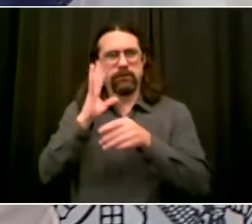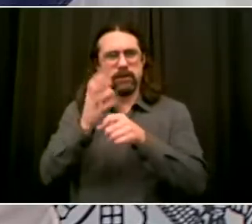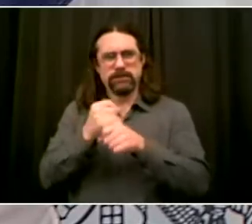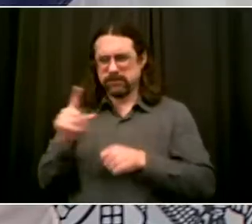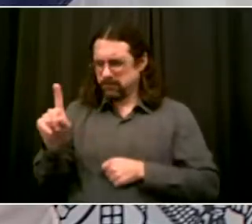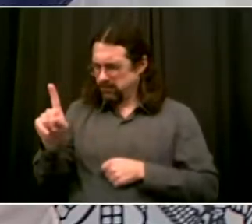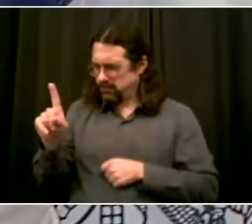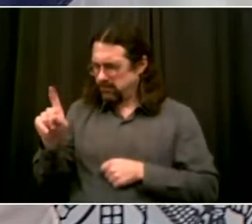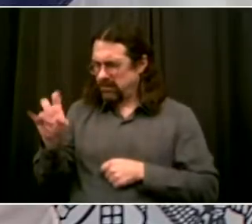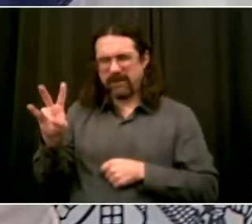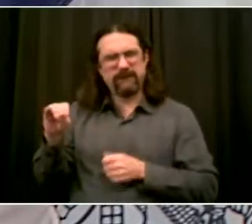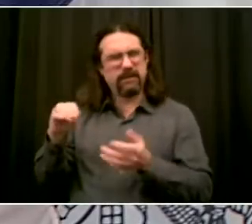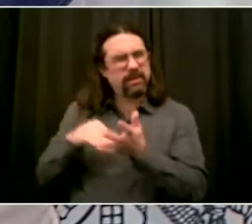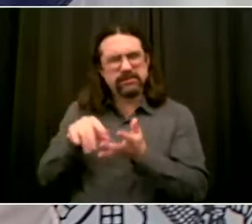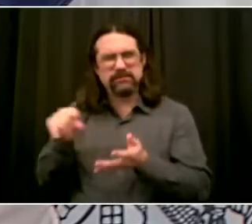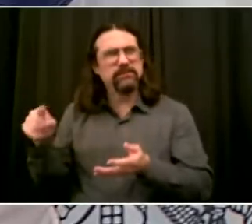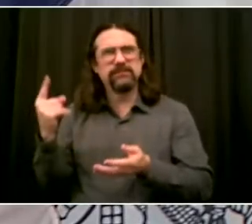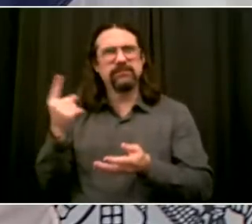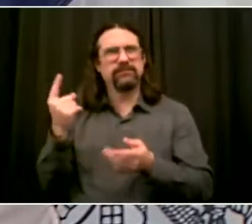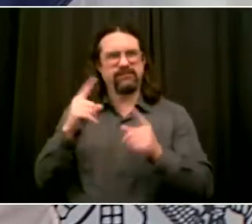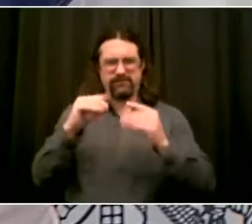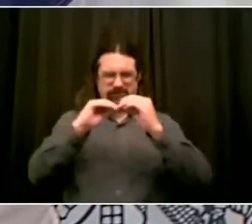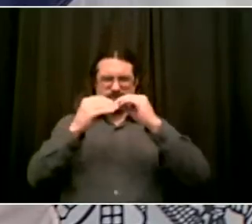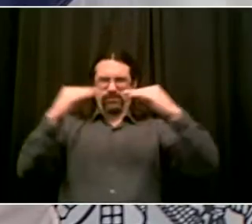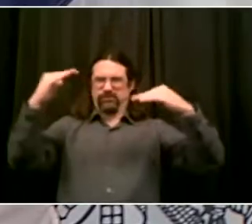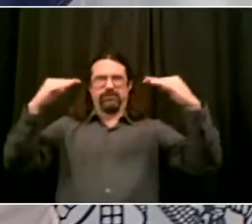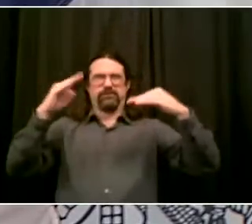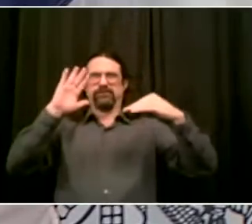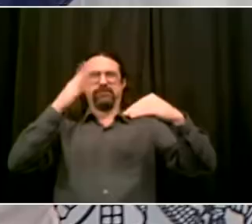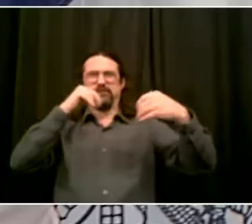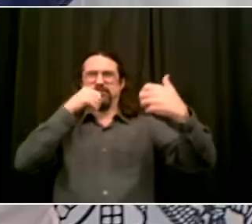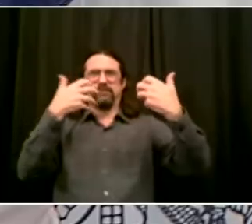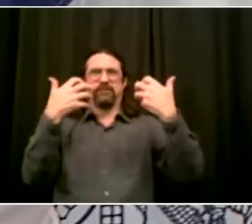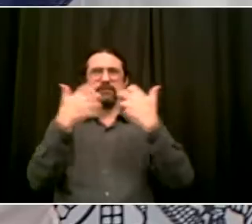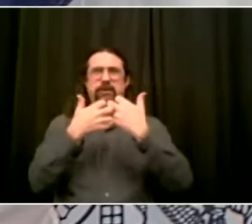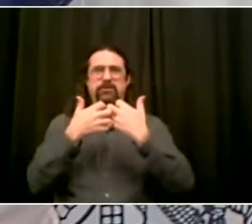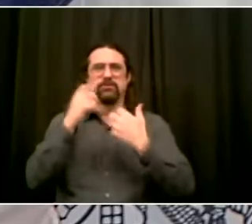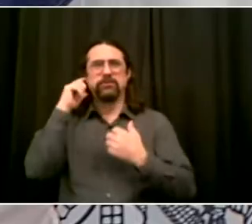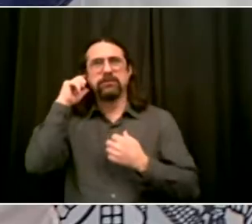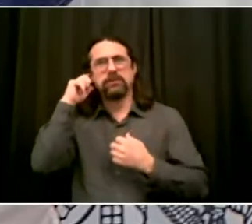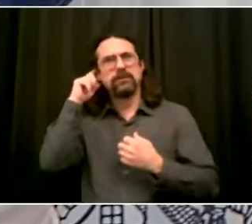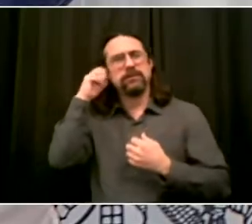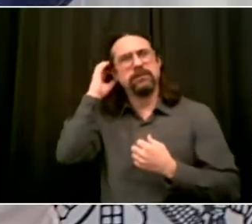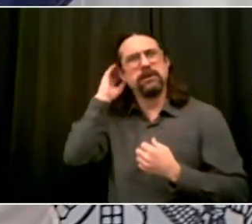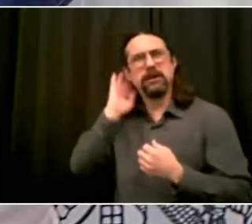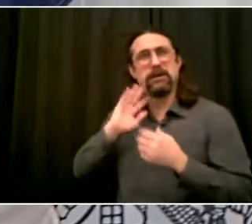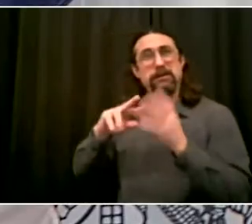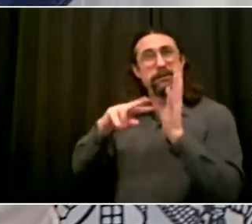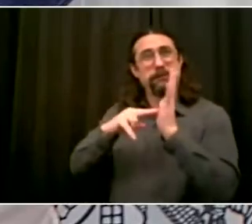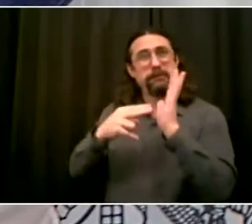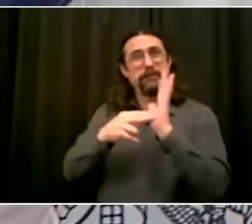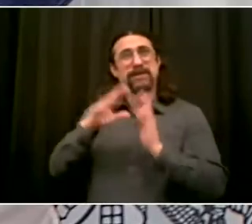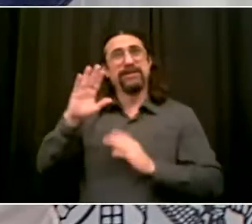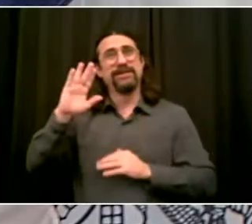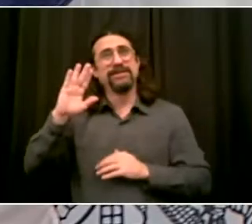THEY'RE THE ONES THAT M MAYAY BN DIRECT CONTACT WITH PEOPLE WHO AREE SICK.